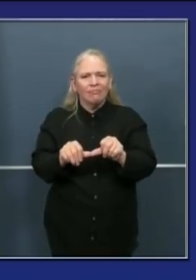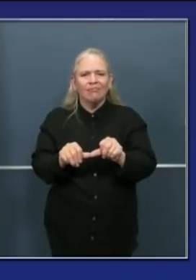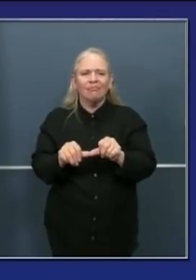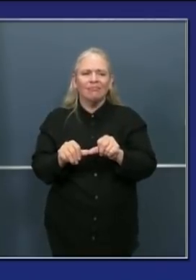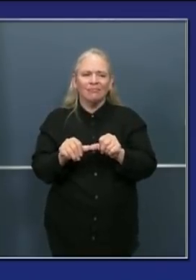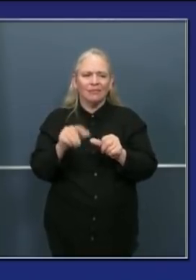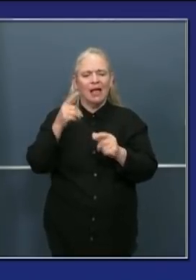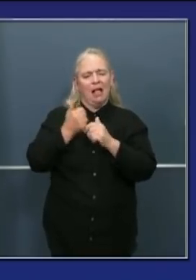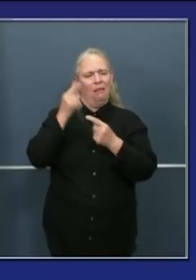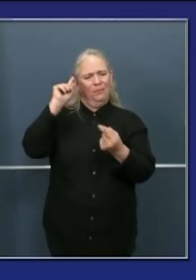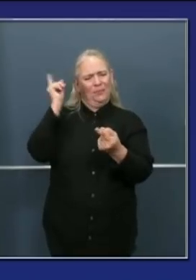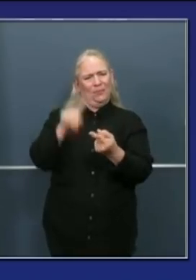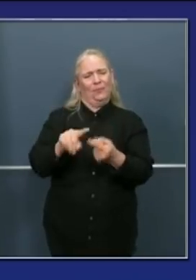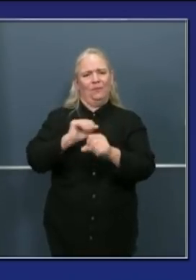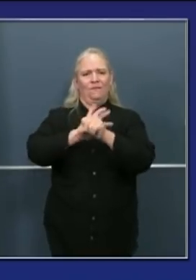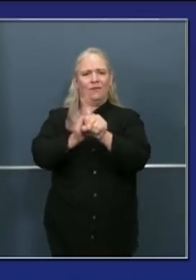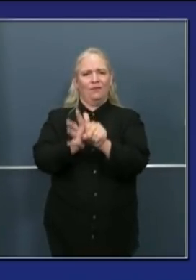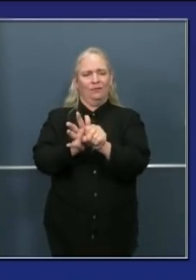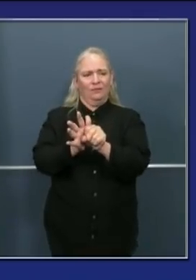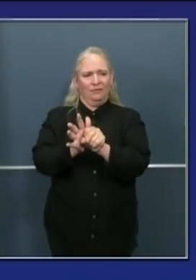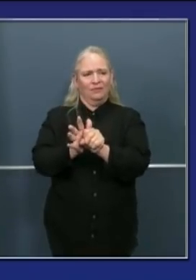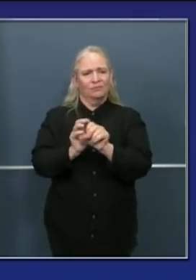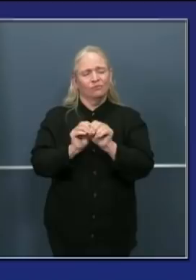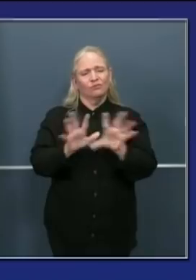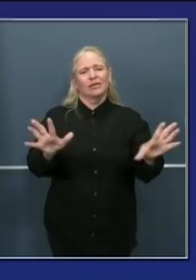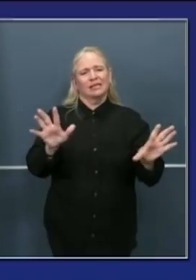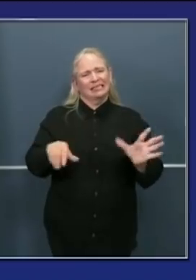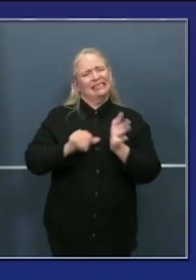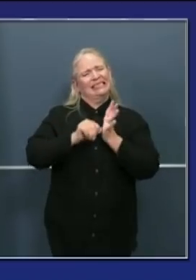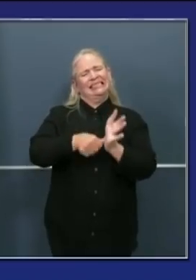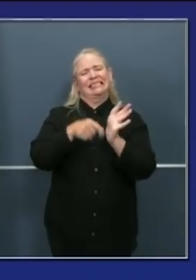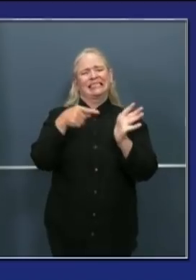DO THE KINDS OF THINGS THAT ARE FOUNDATIONAL AND FUNDAMENTAL TO